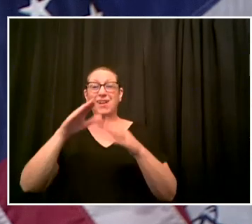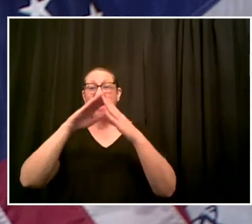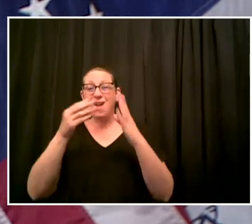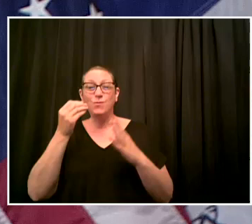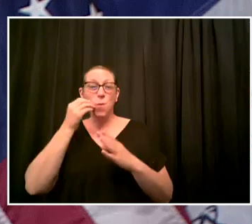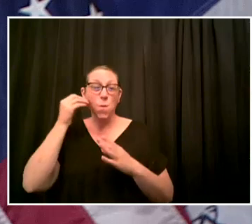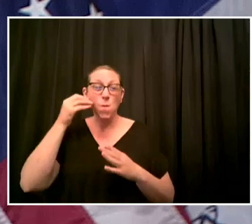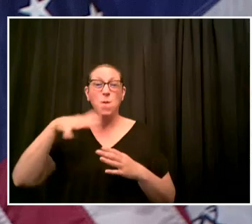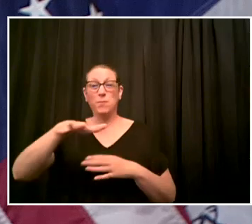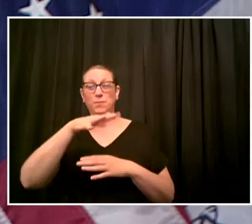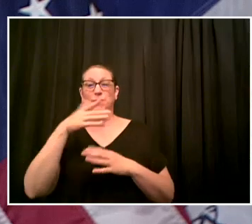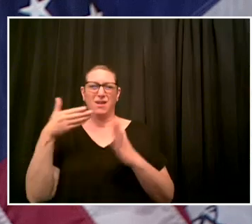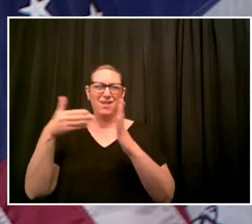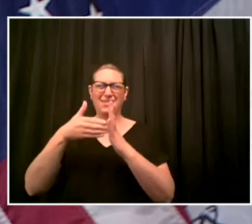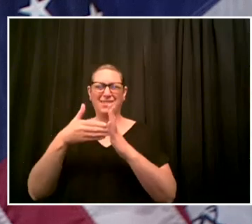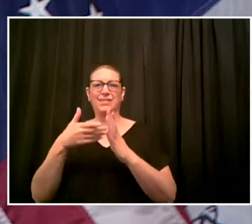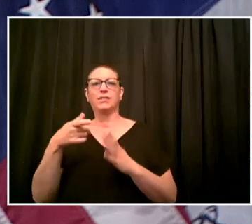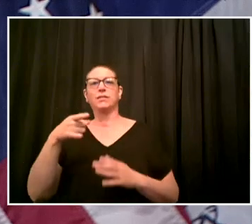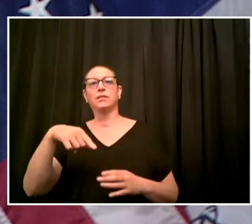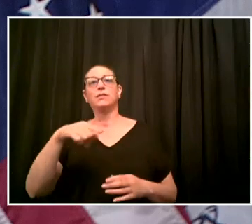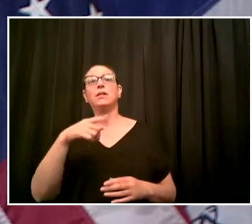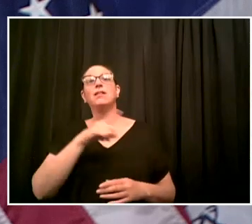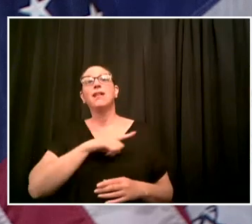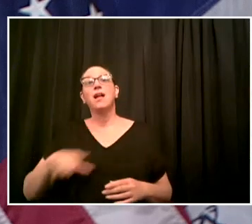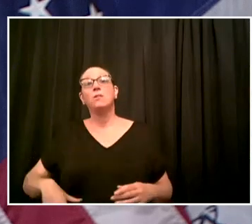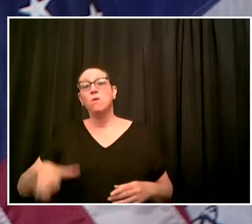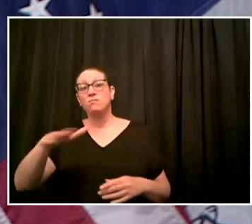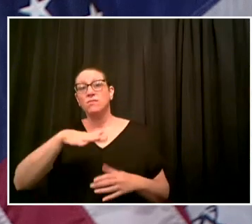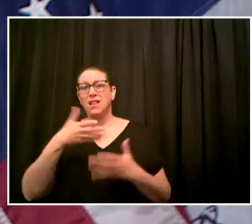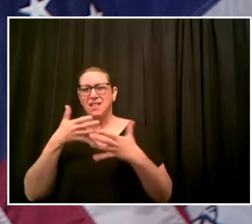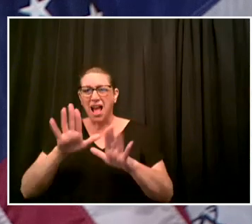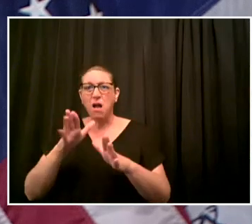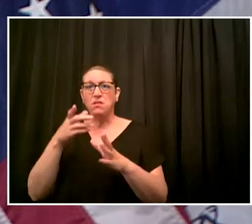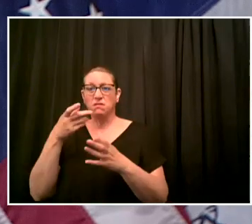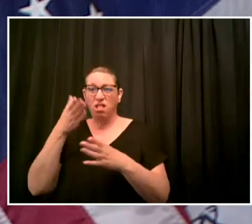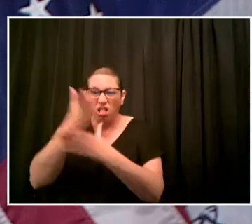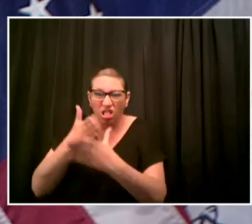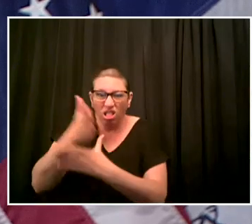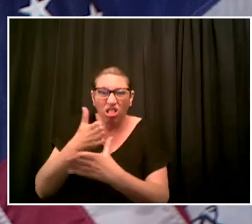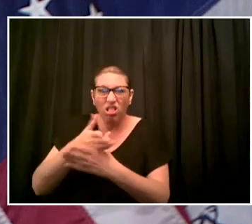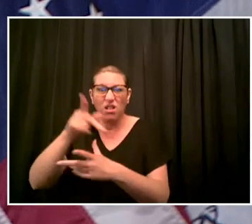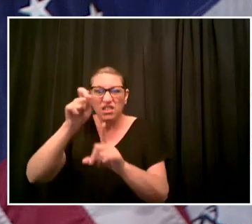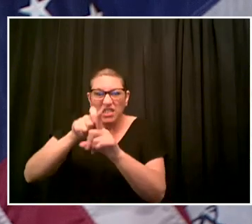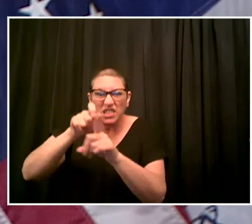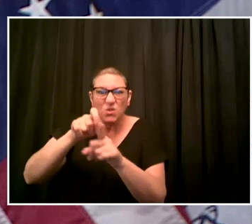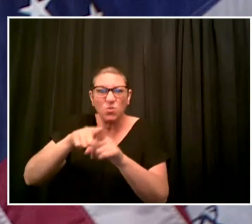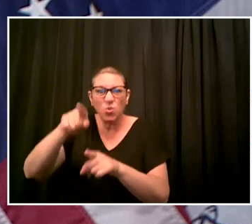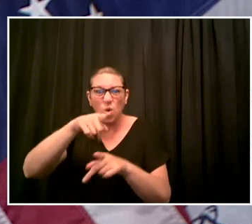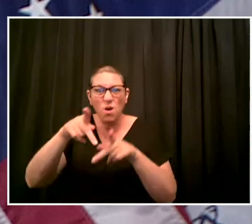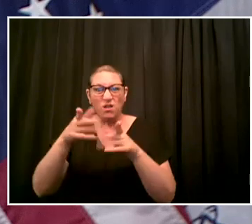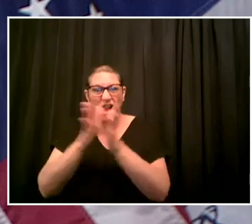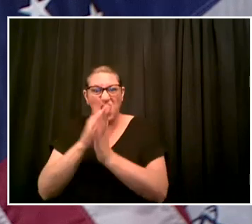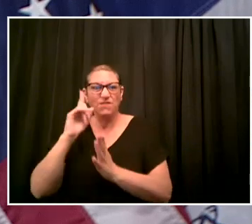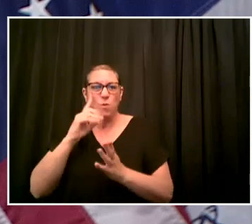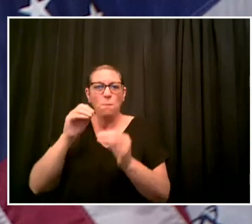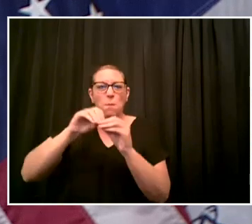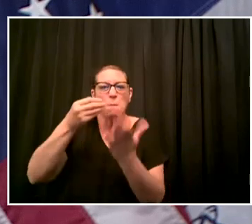PERSOLNA ASSETS AND OTHER ACCOUNTS, THAT THEY COULD BE HARASSED BY THEIR LANDLORD. WE KNOW THE SE BILL ASRE HISTORIC AND